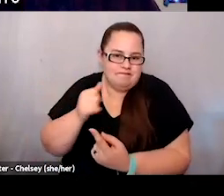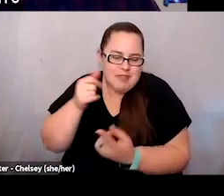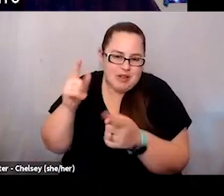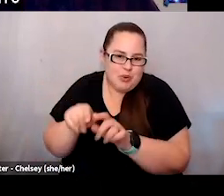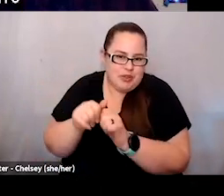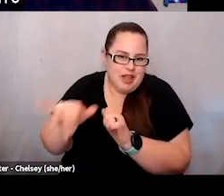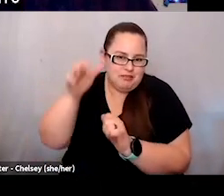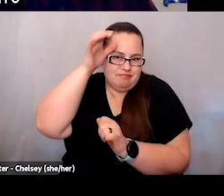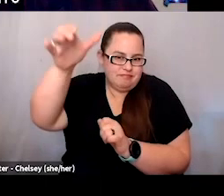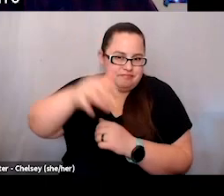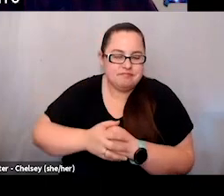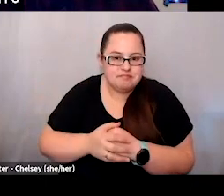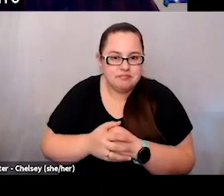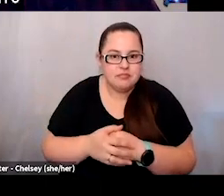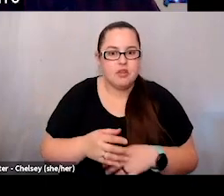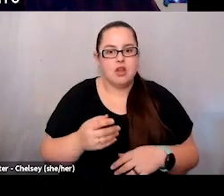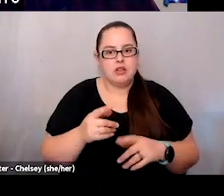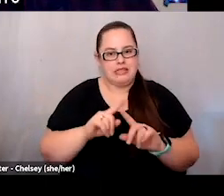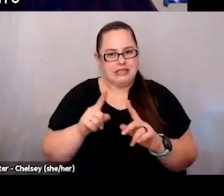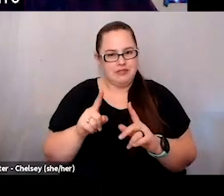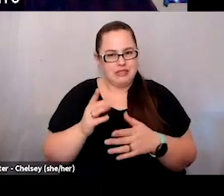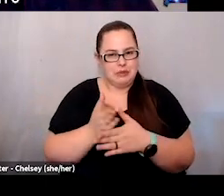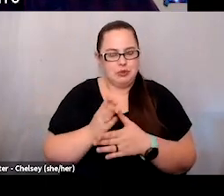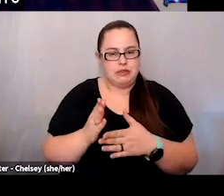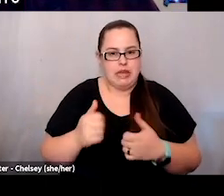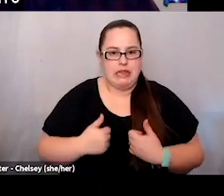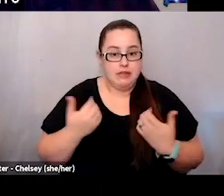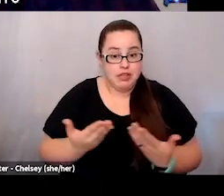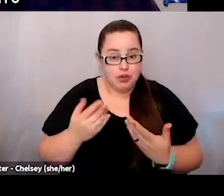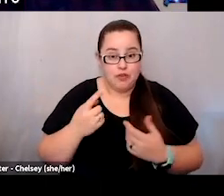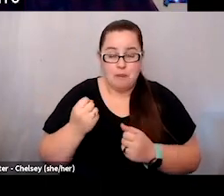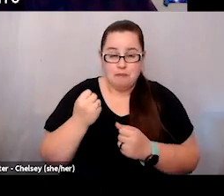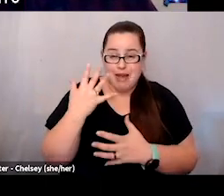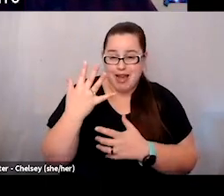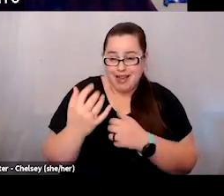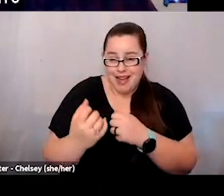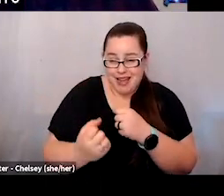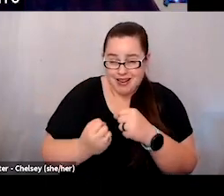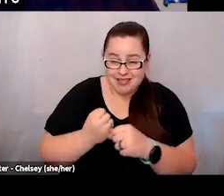difference between living here for, again, 1,000s of years and jumping off the boat say